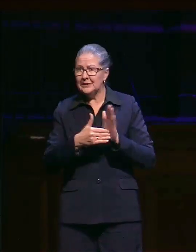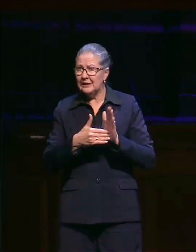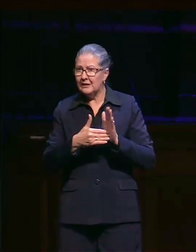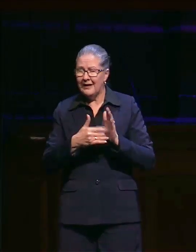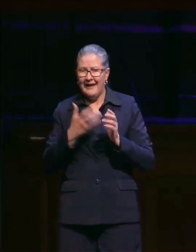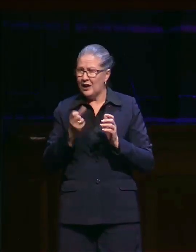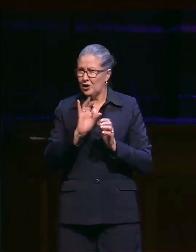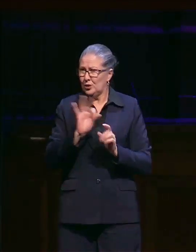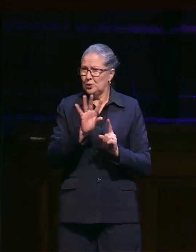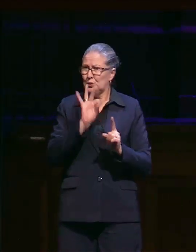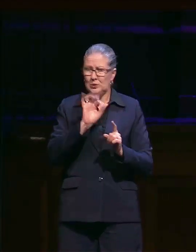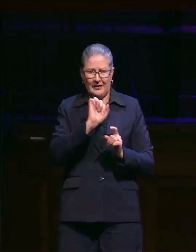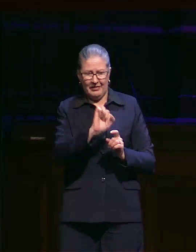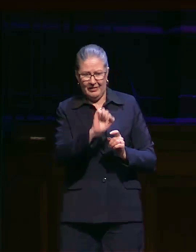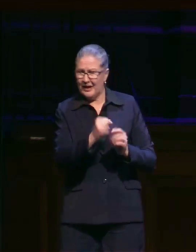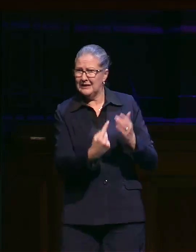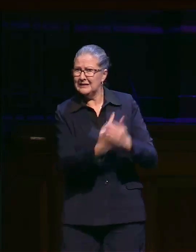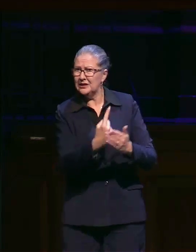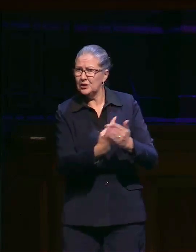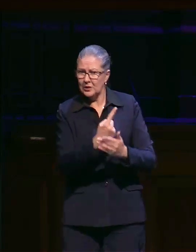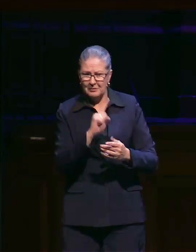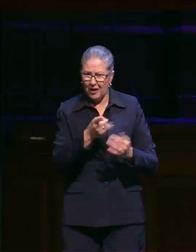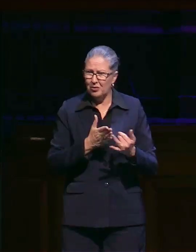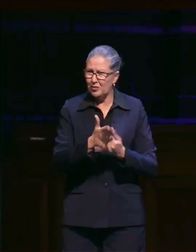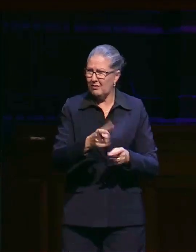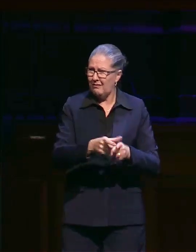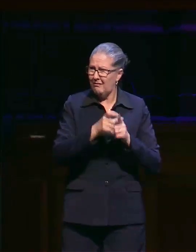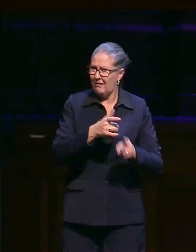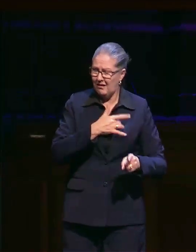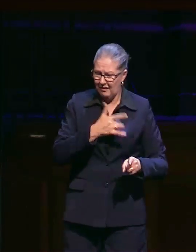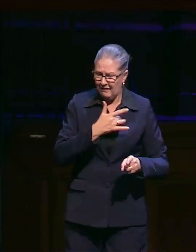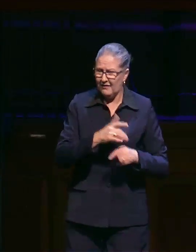situation are in an unacceptable hardship and these six are obvious on